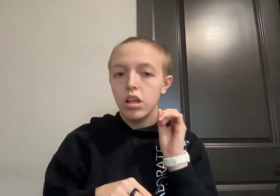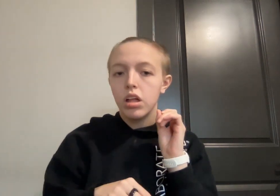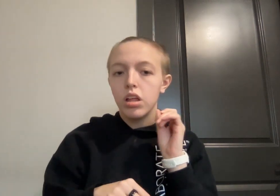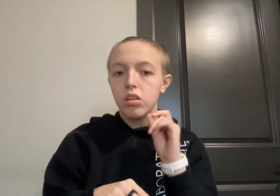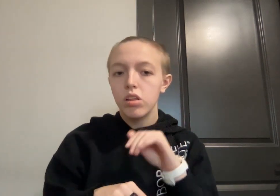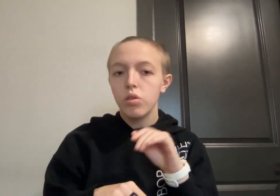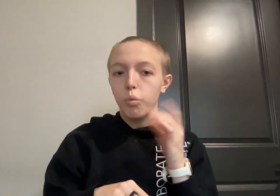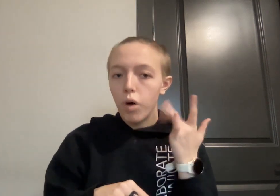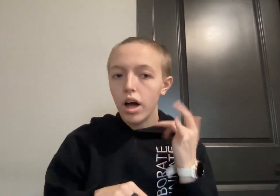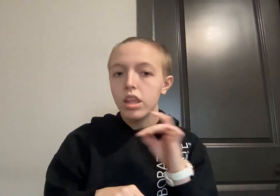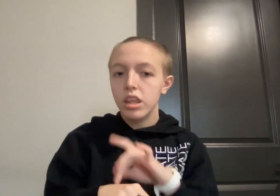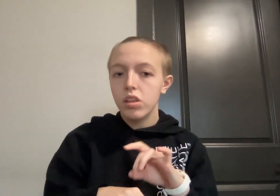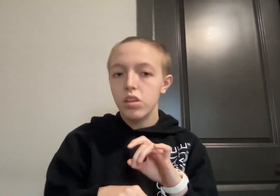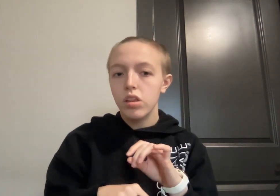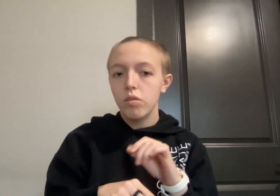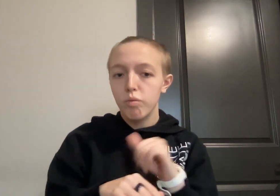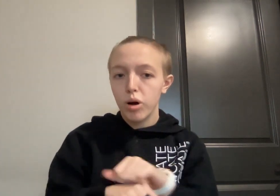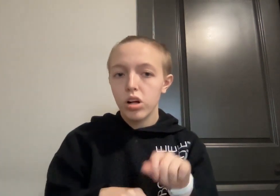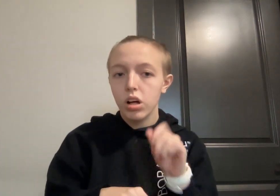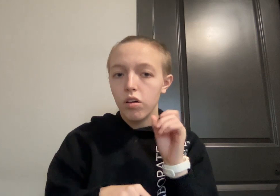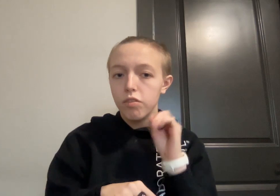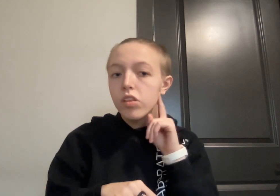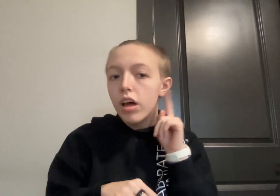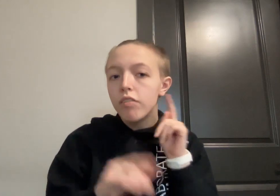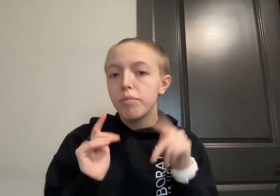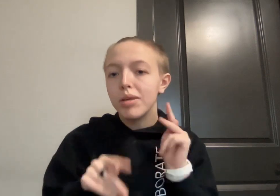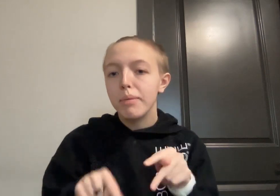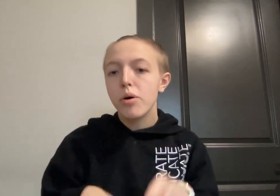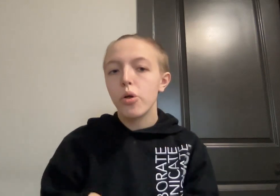Which is why this is a mark of deaf people